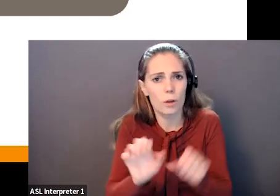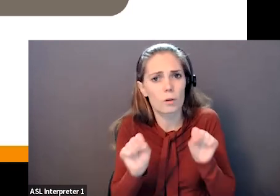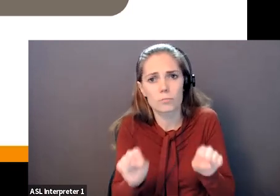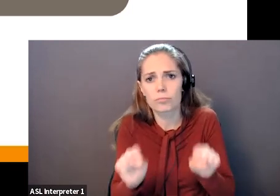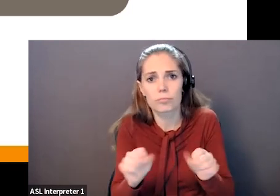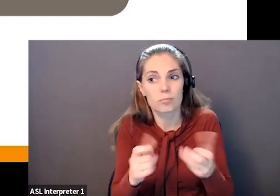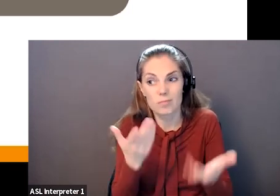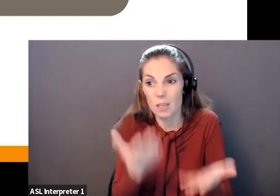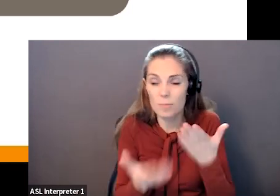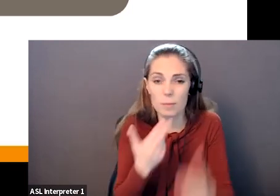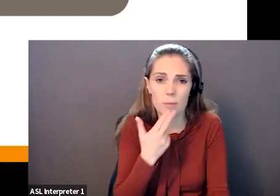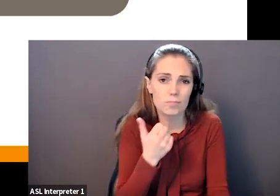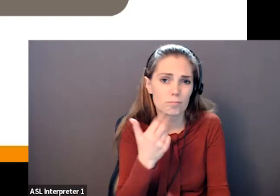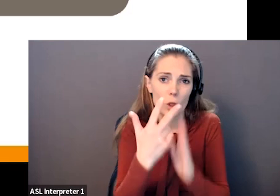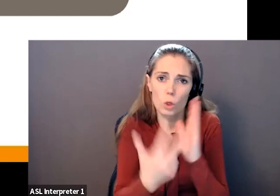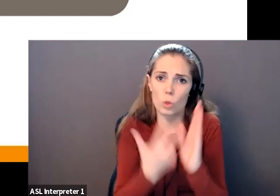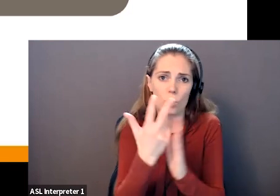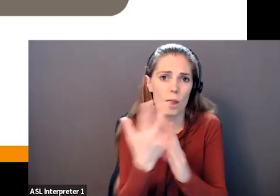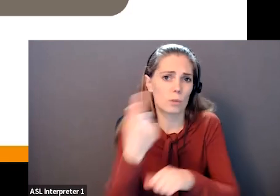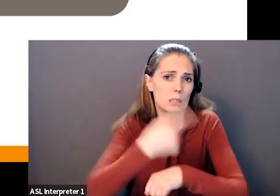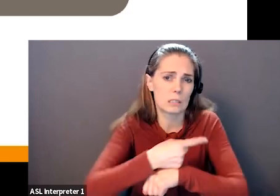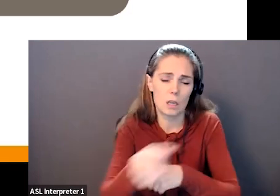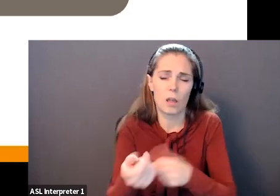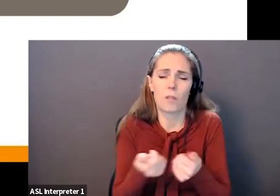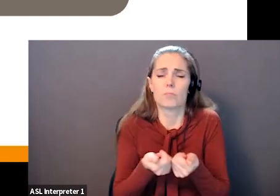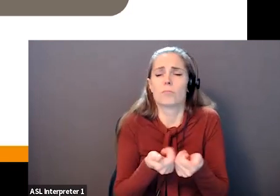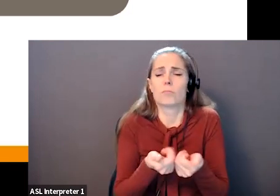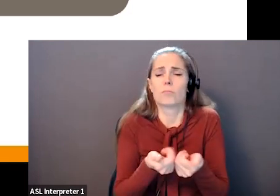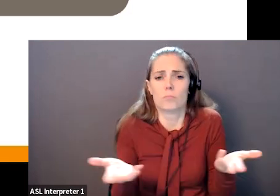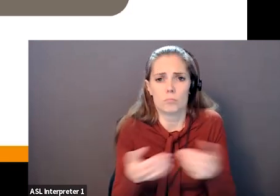something that needs to be celebrated rather than seeing it as oh I can only get here when actually